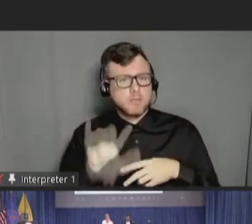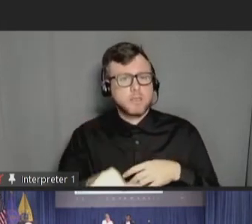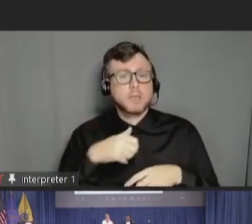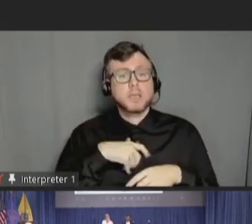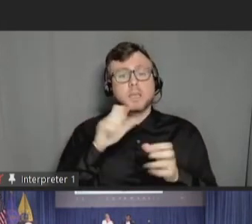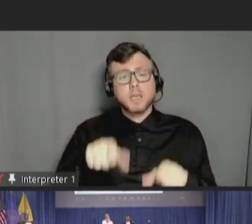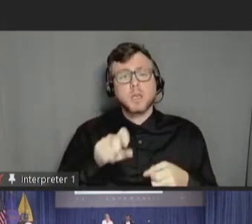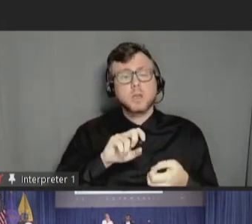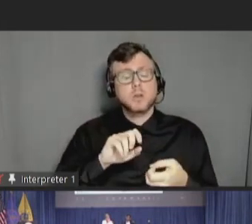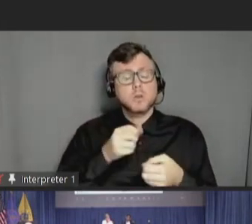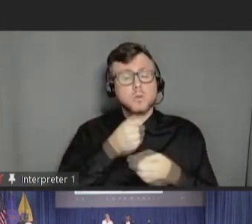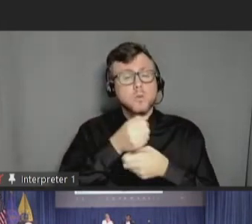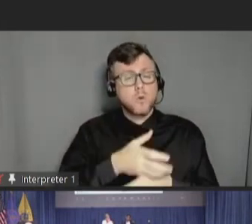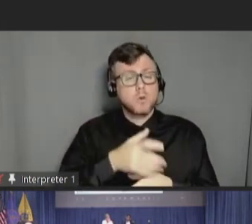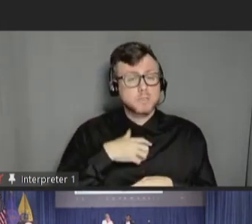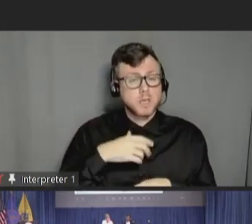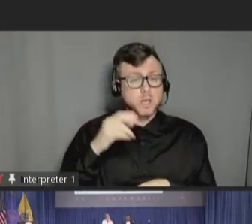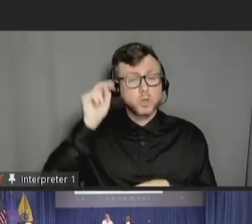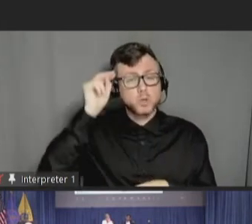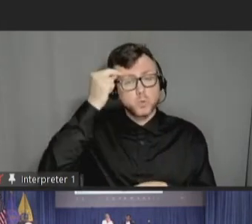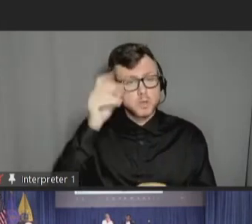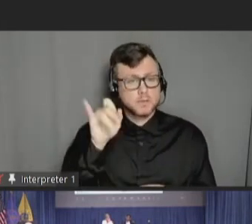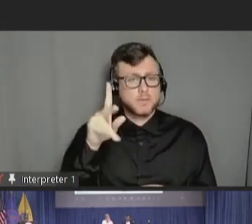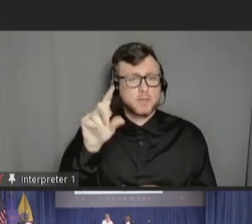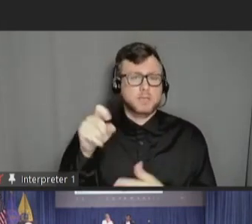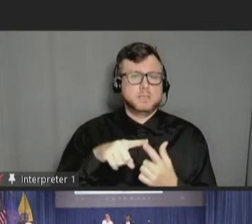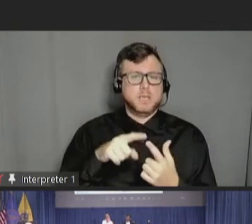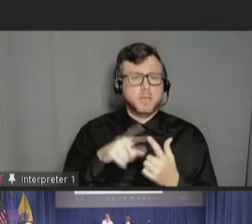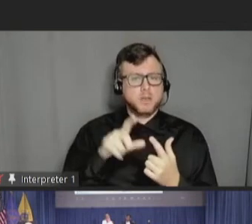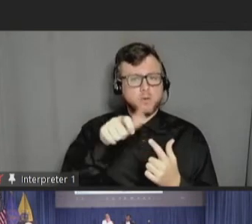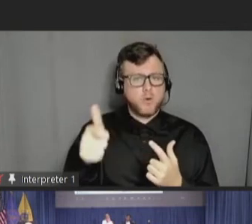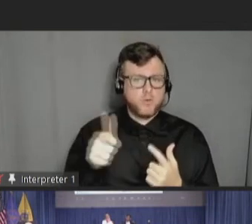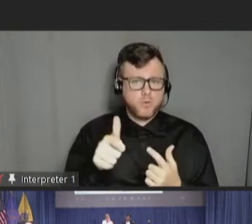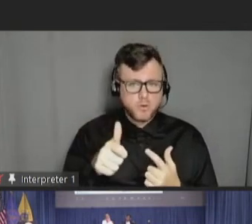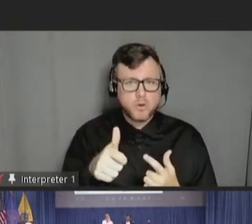congenital transmission. If those goals are achieved, a syphilis vaccine would